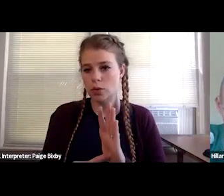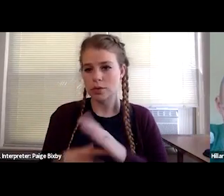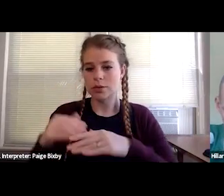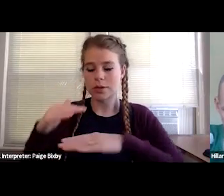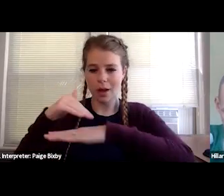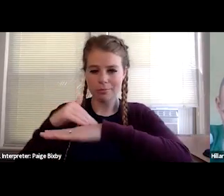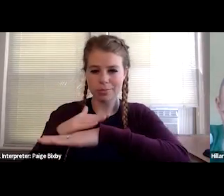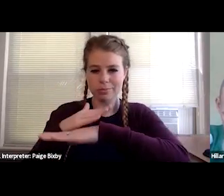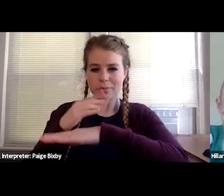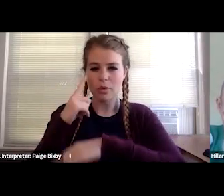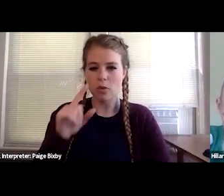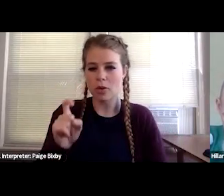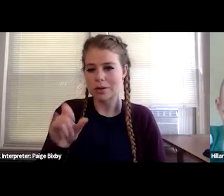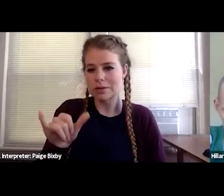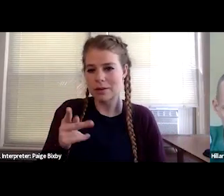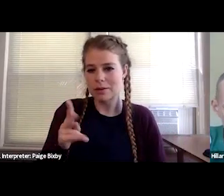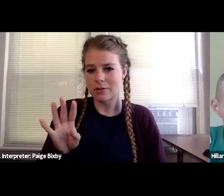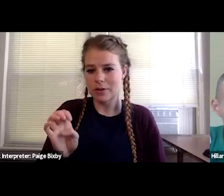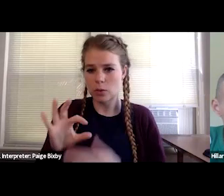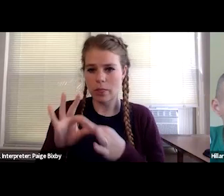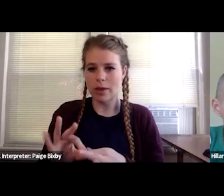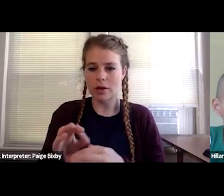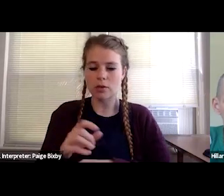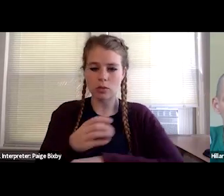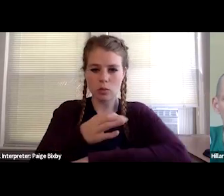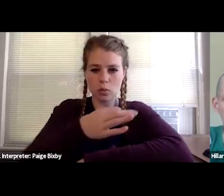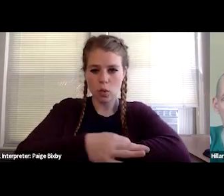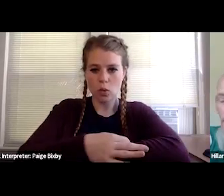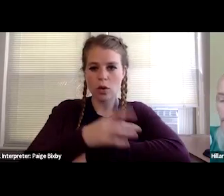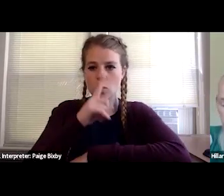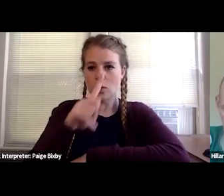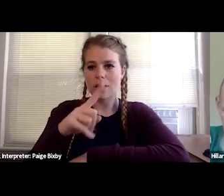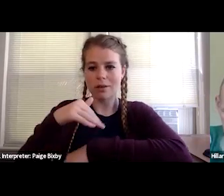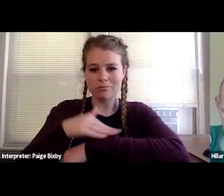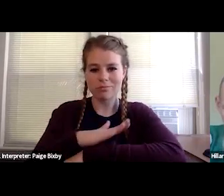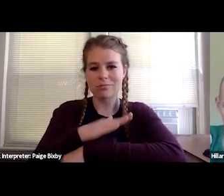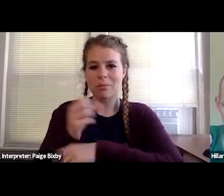of a xylazine-related wound that kind of had had an indentation multiple points at the wound,